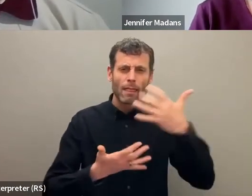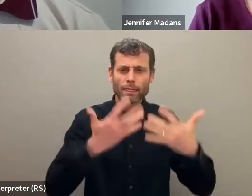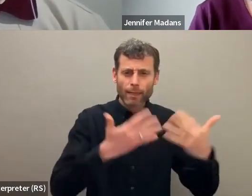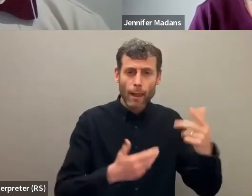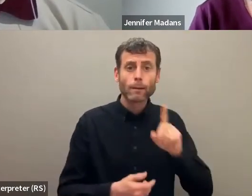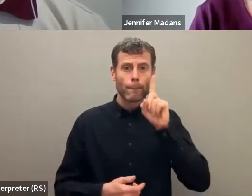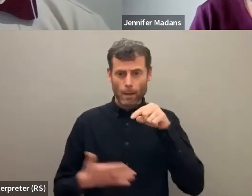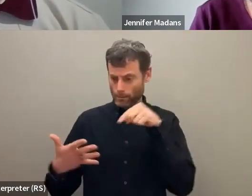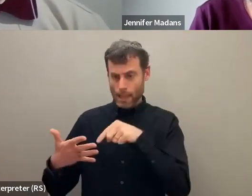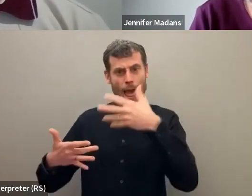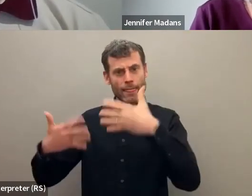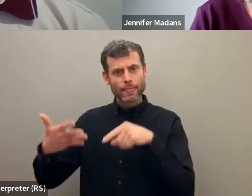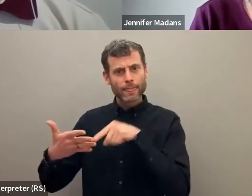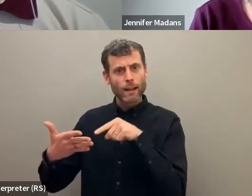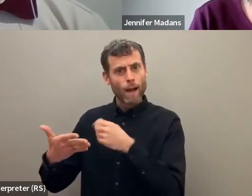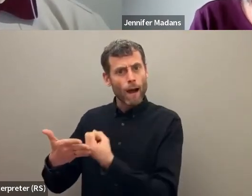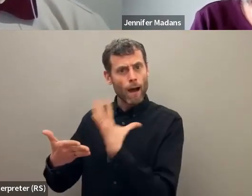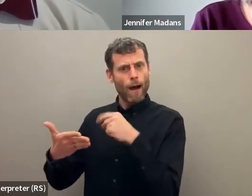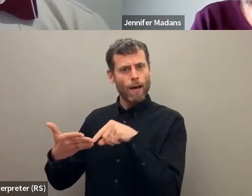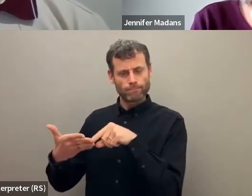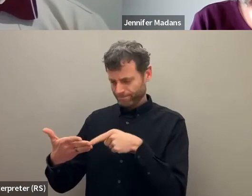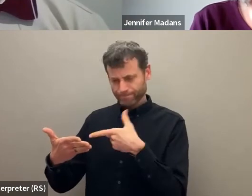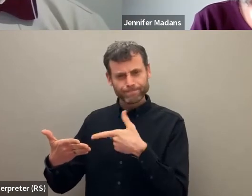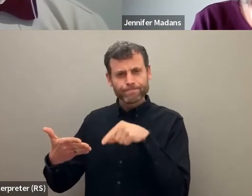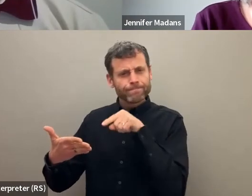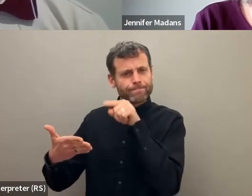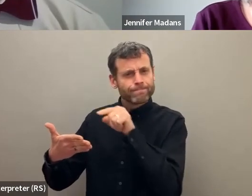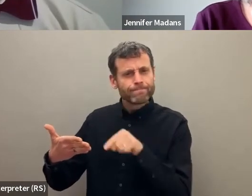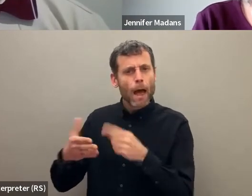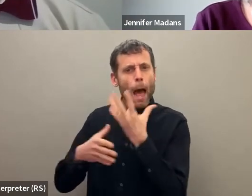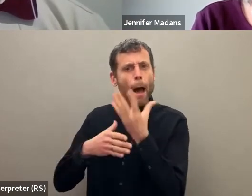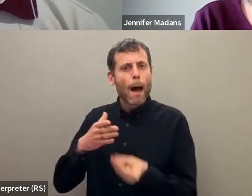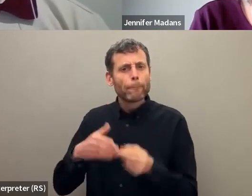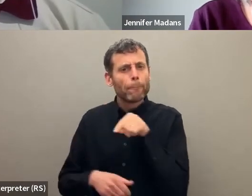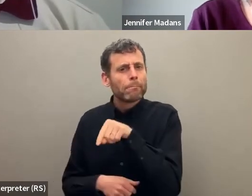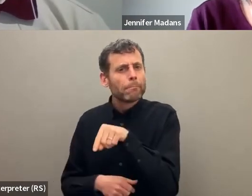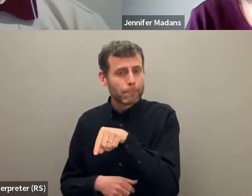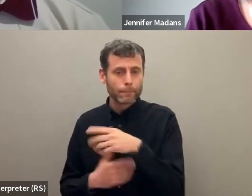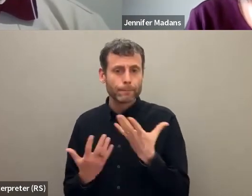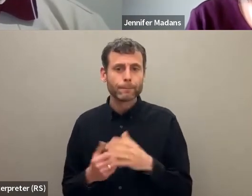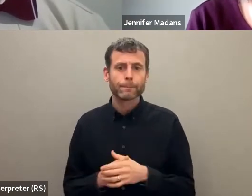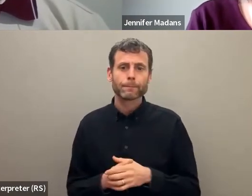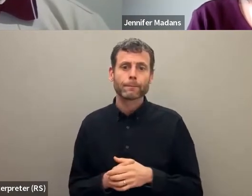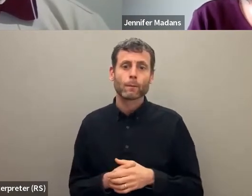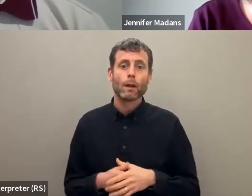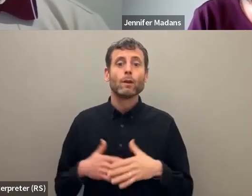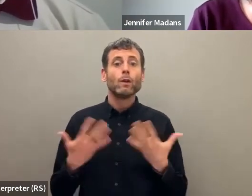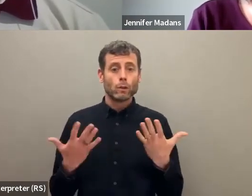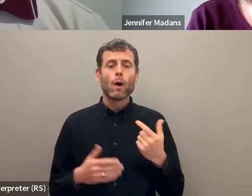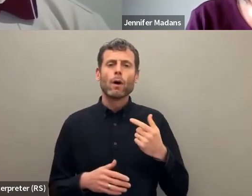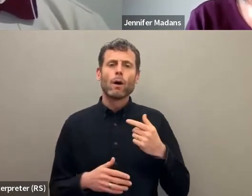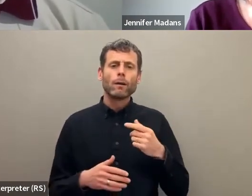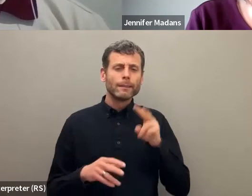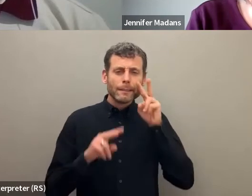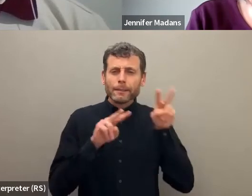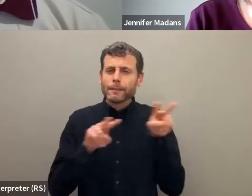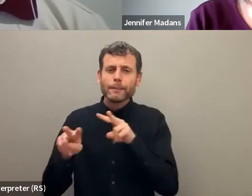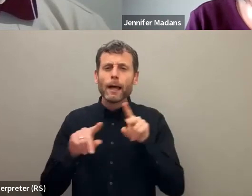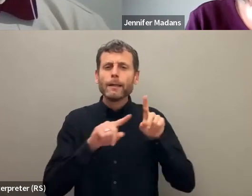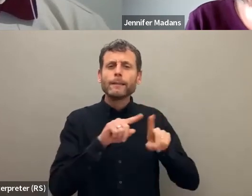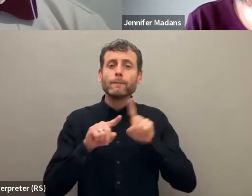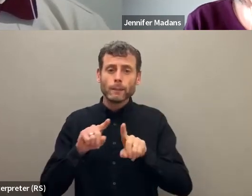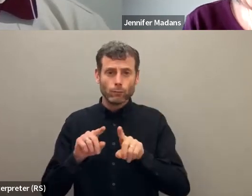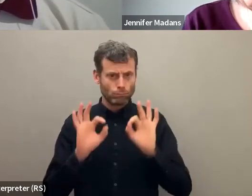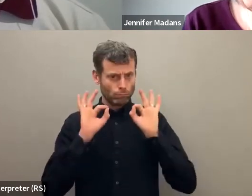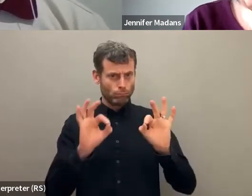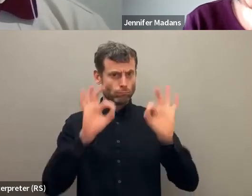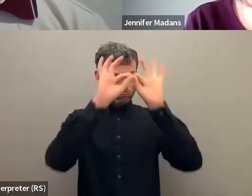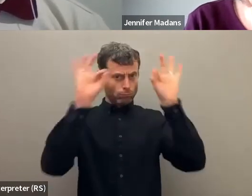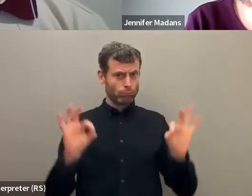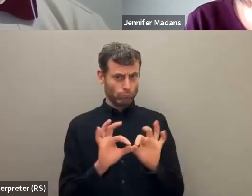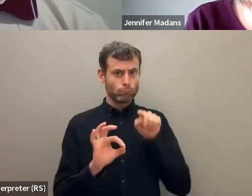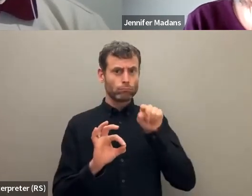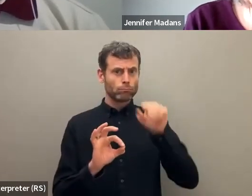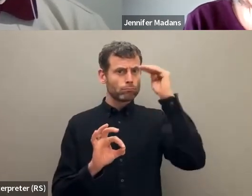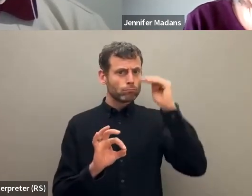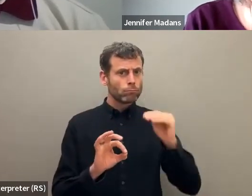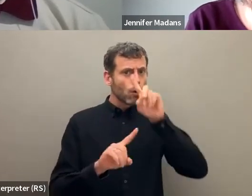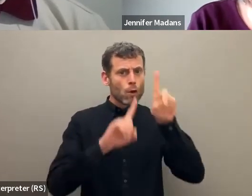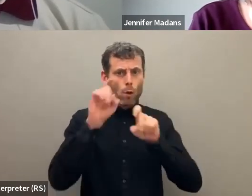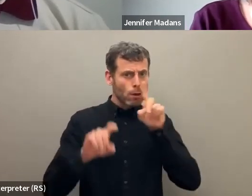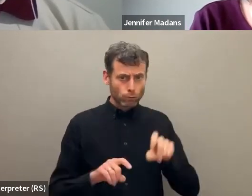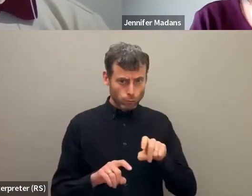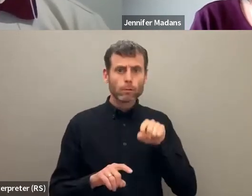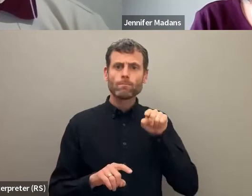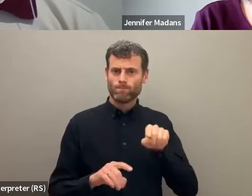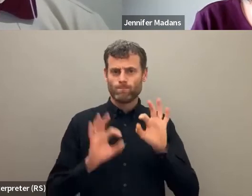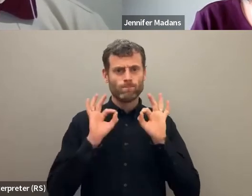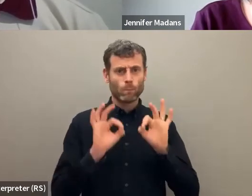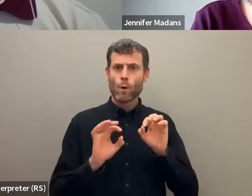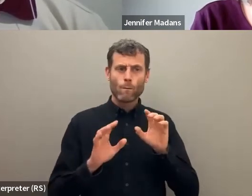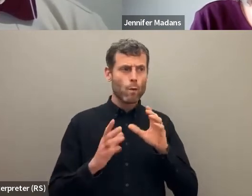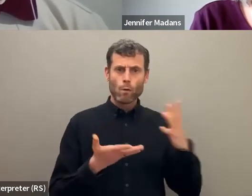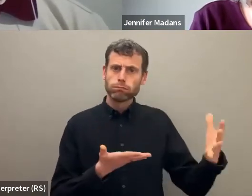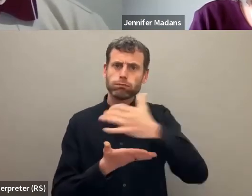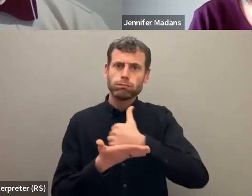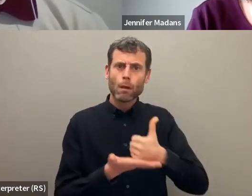Eric Ngondi: Not having said created data for persons with disability and, finally, I will mention that also absence of data in climate change matter as pertaining to persons with disabilities is actually another challenge, thank you very much, you.